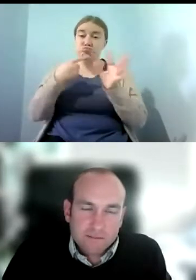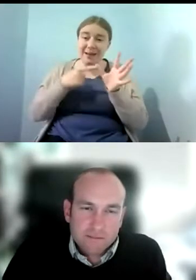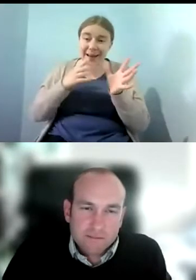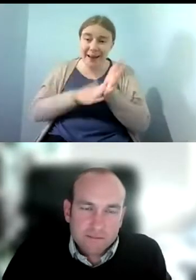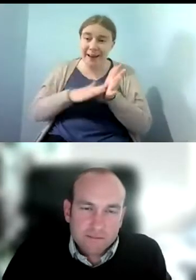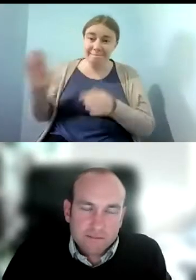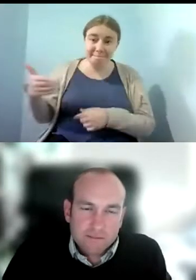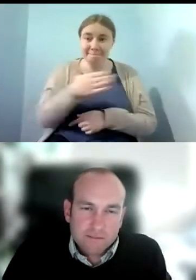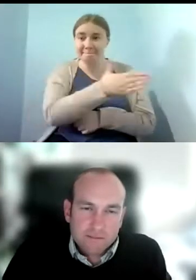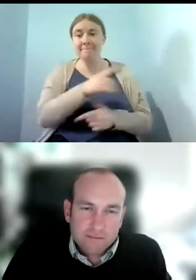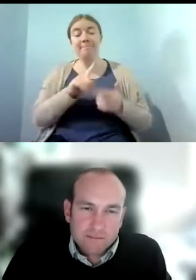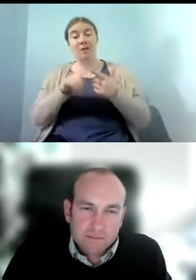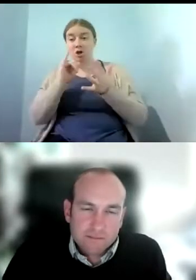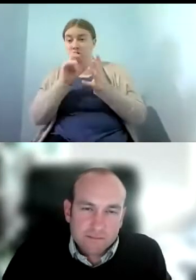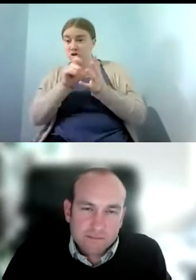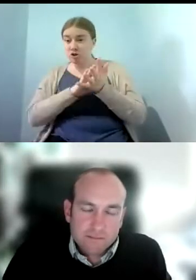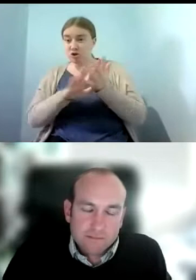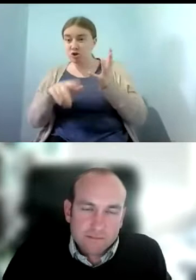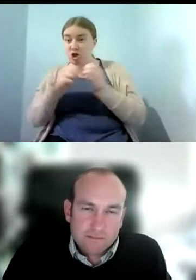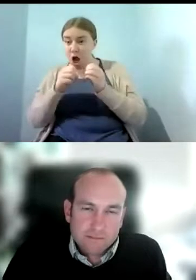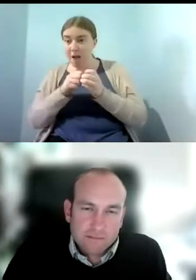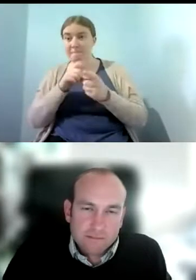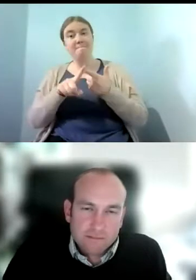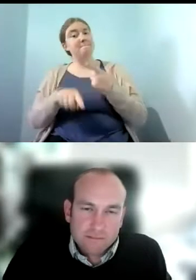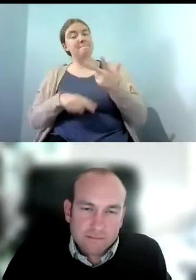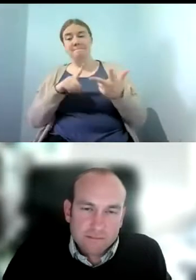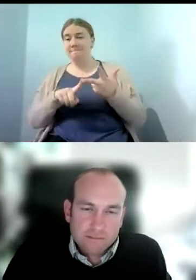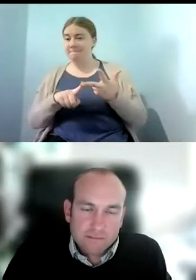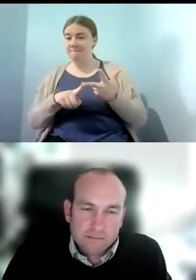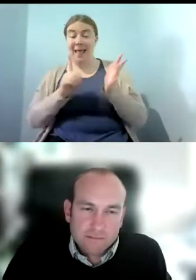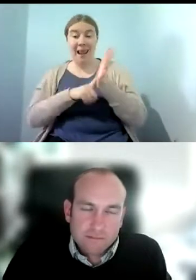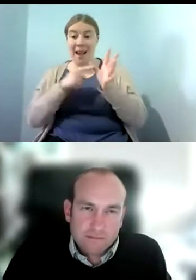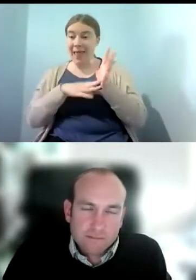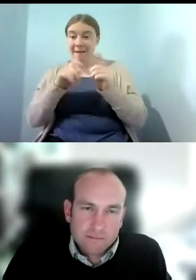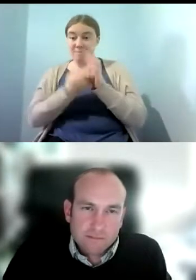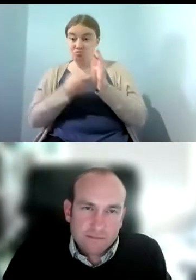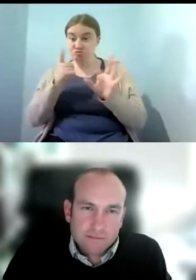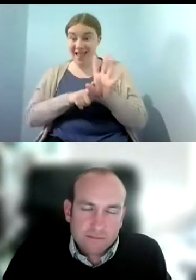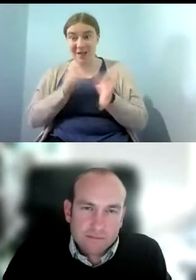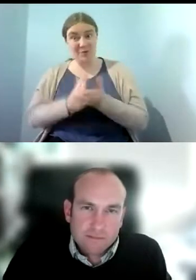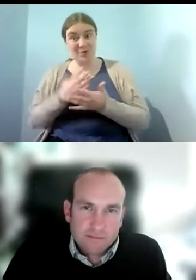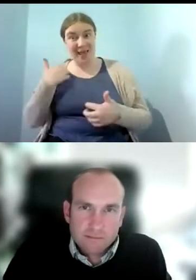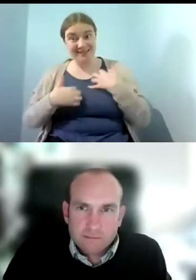and chub um and we've seen lamprey as well which is really exciting because they're very endangered